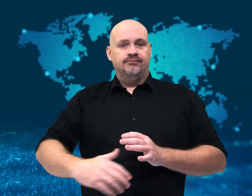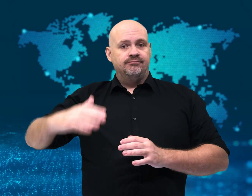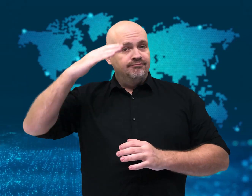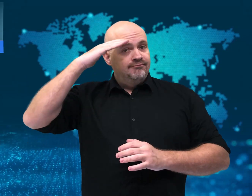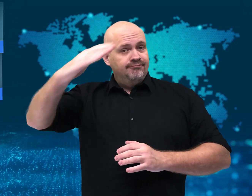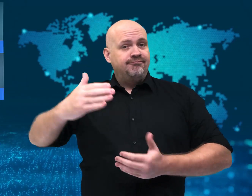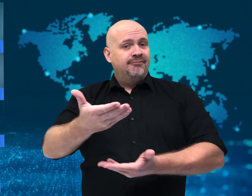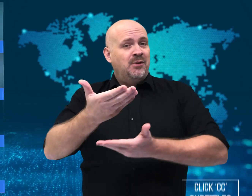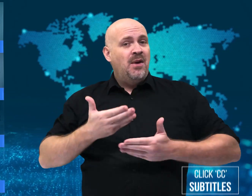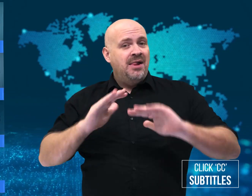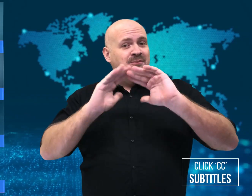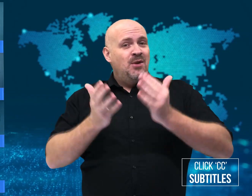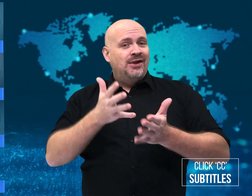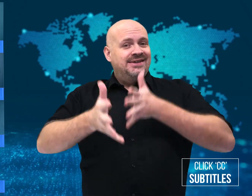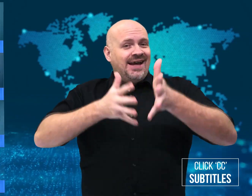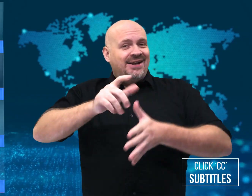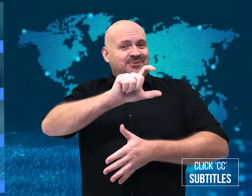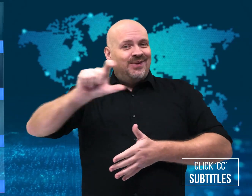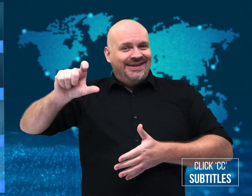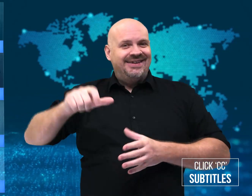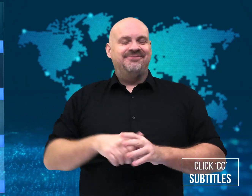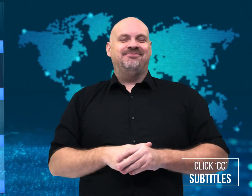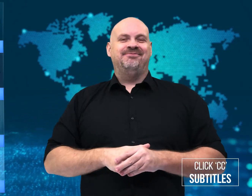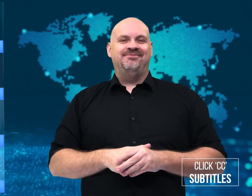Welcome to WorldSign Week!